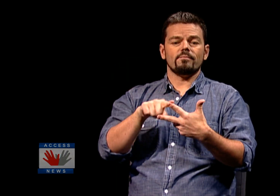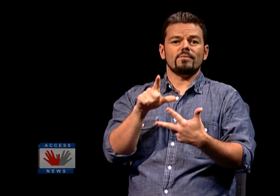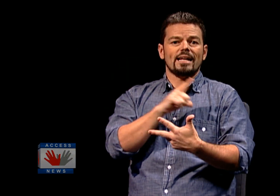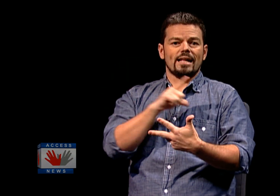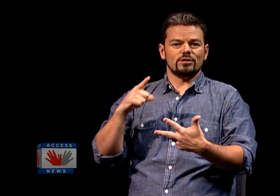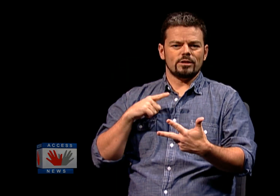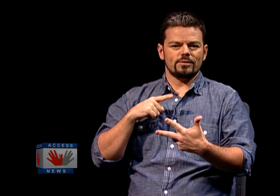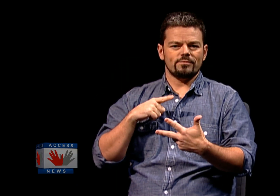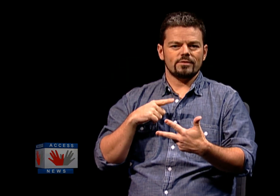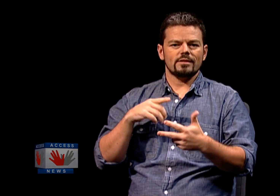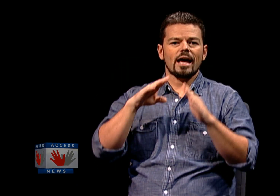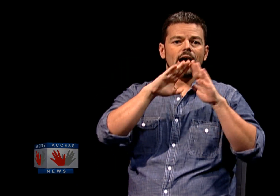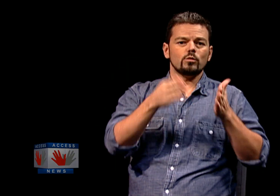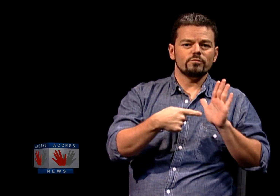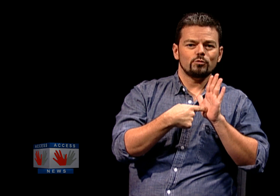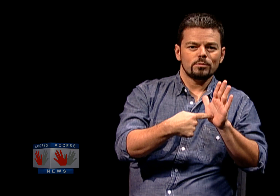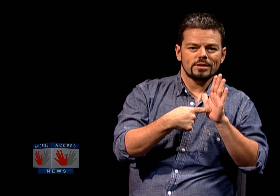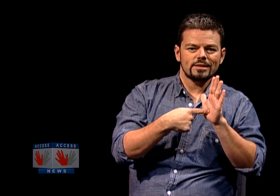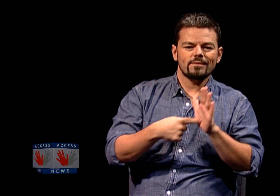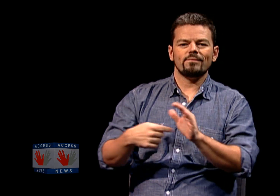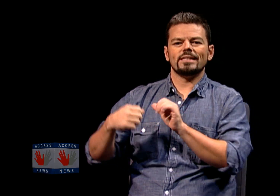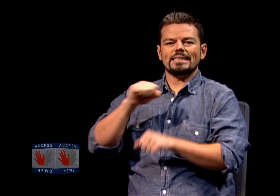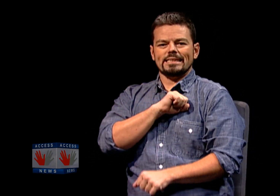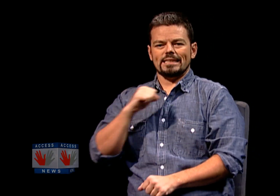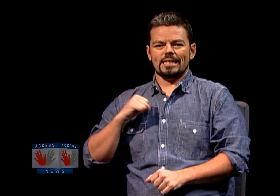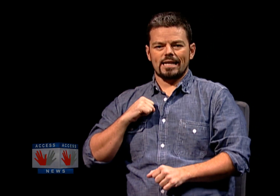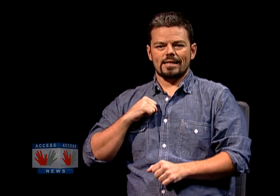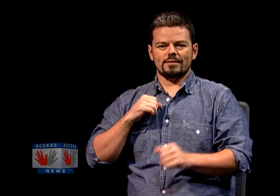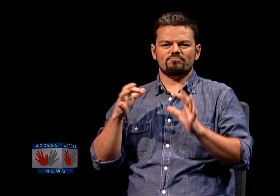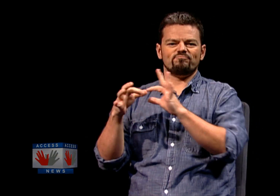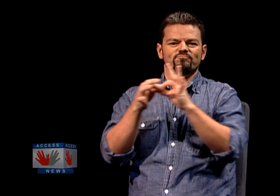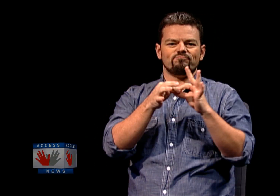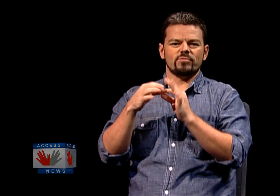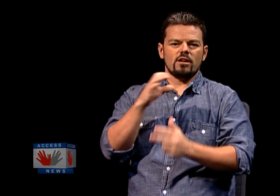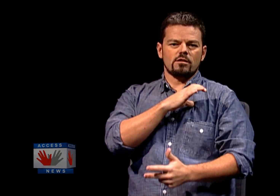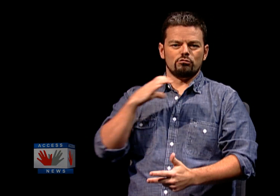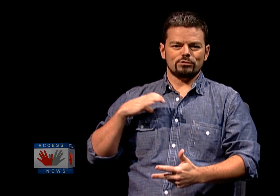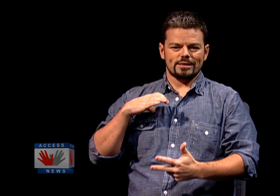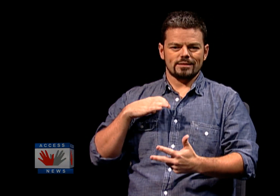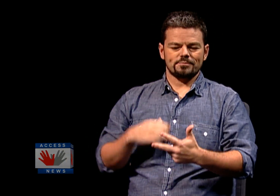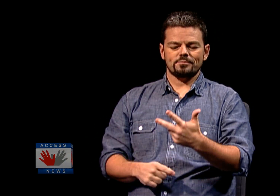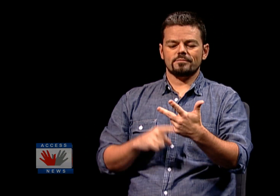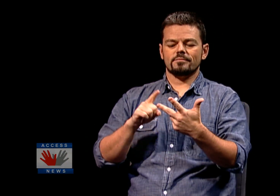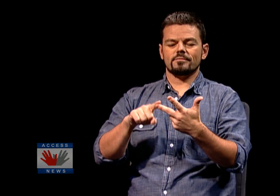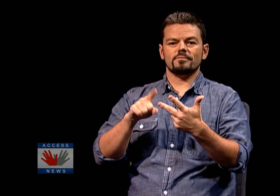THE PRESIDENT OF THE UNITED STATES, THE LEGISLATIVE BRANCH, THE HOUSE OF REPRESENTATIVES AND THE SENATE.